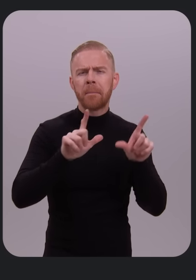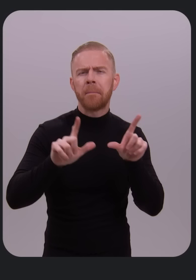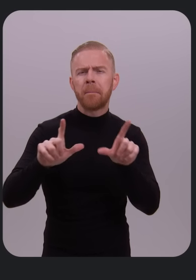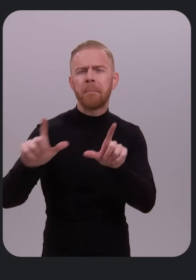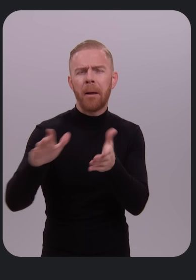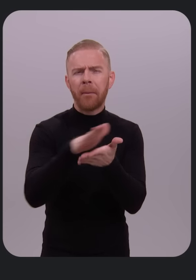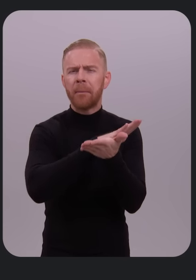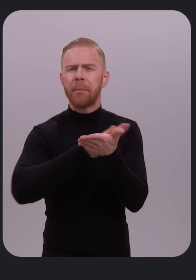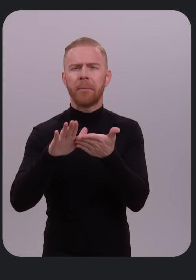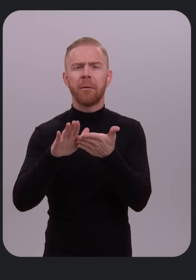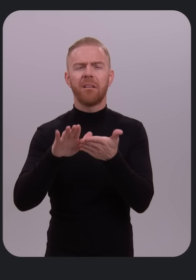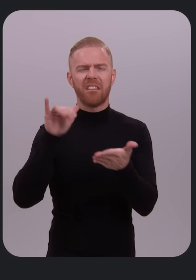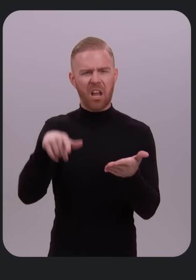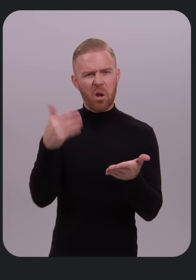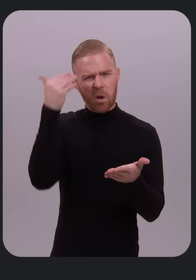It knows what to do, even when the prompts